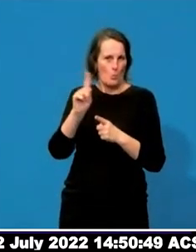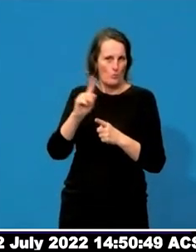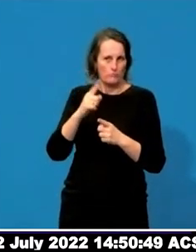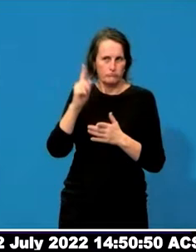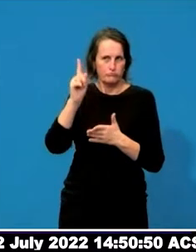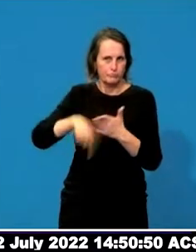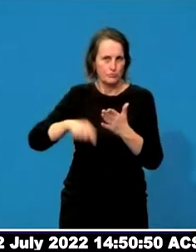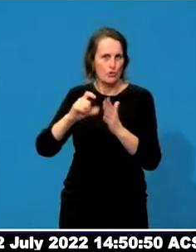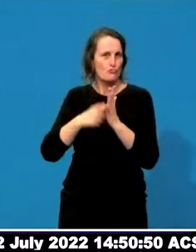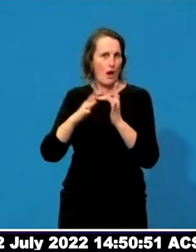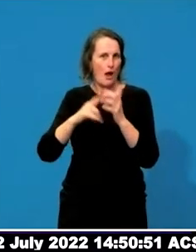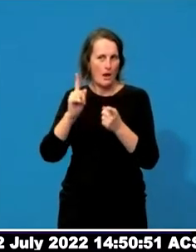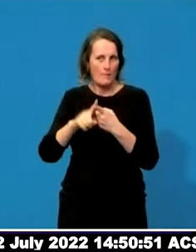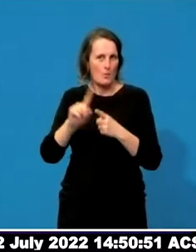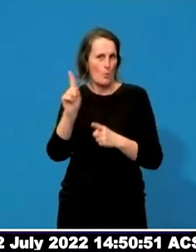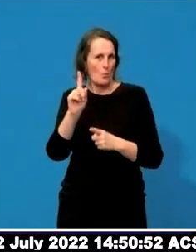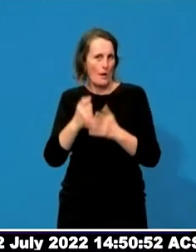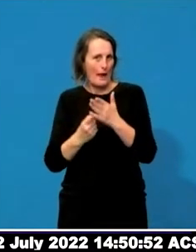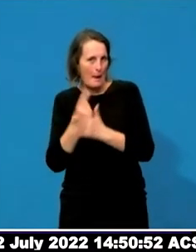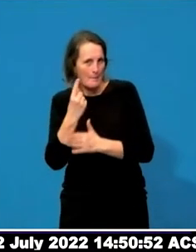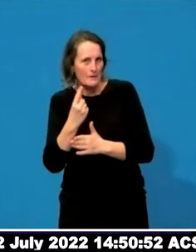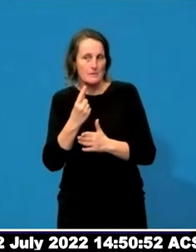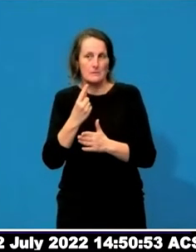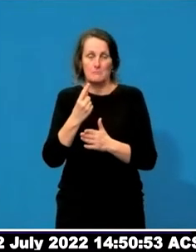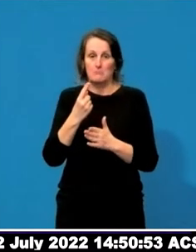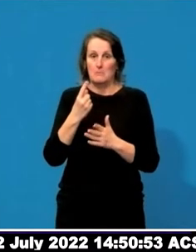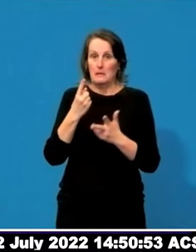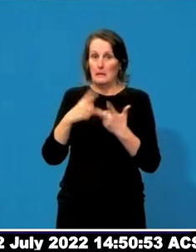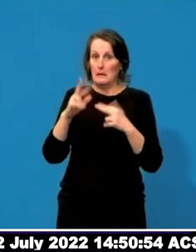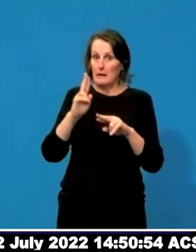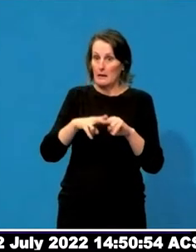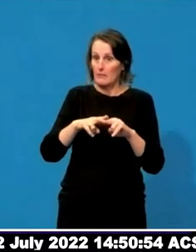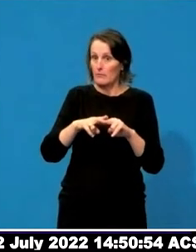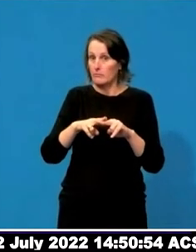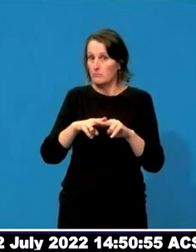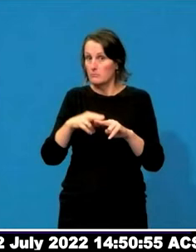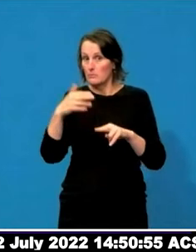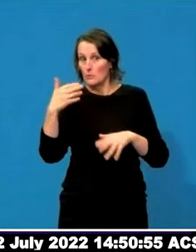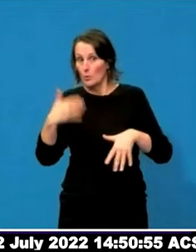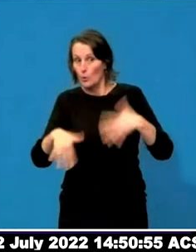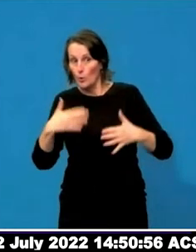and the outcomes and whether or not that resulted in any significant harm towards a person with a disability.